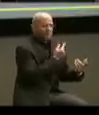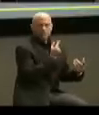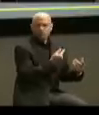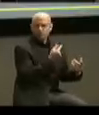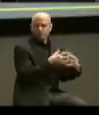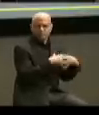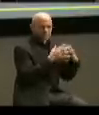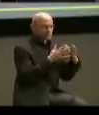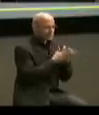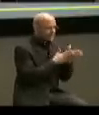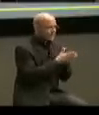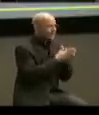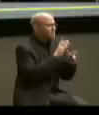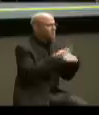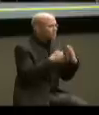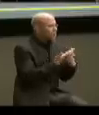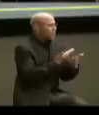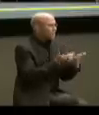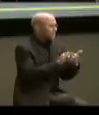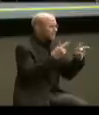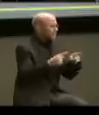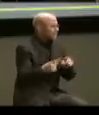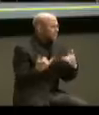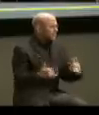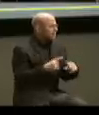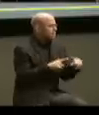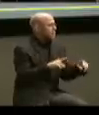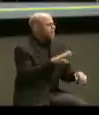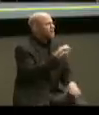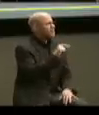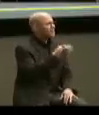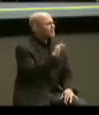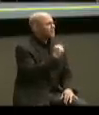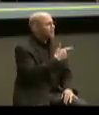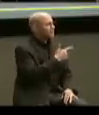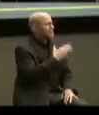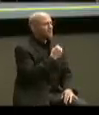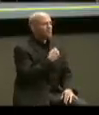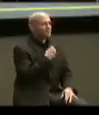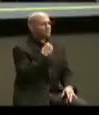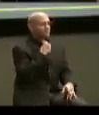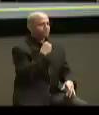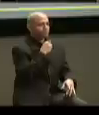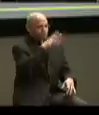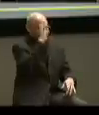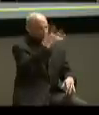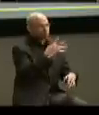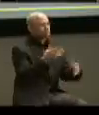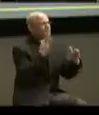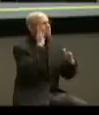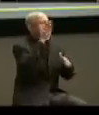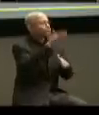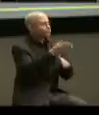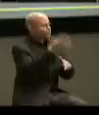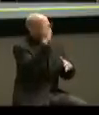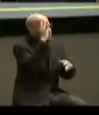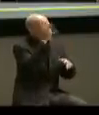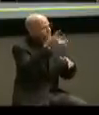YOU ARE CREATING INCENTIVES AND JUDGING PERFORMANCE, BUT FUTURE INNOVATION AND PERFORMANCE.